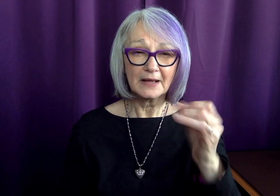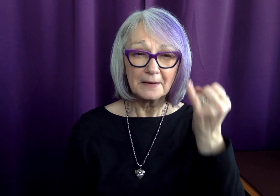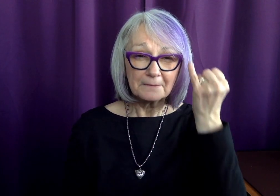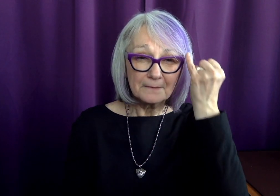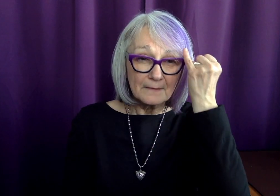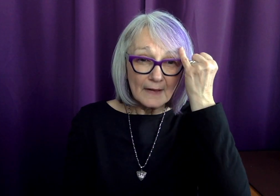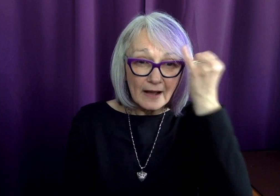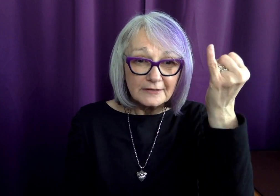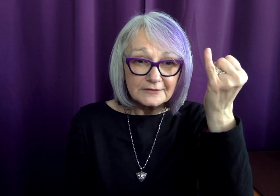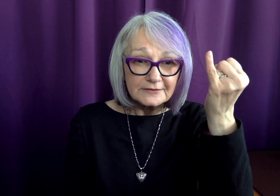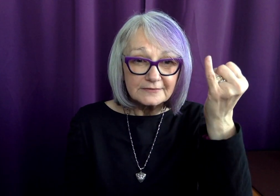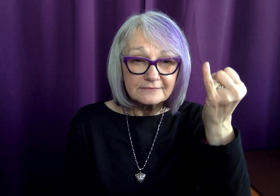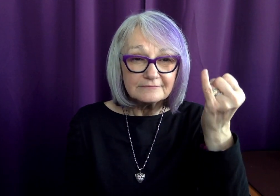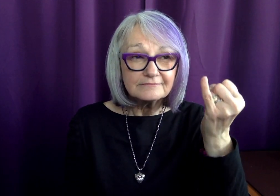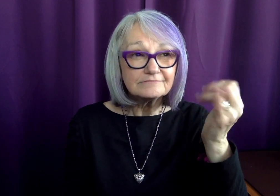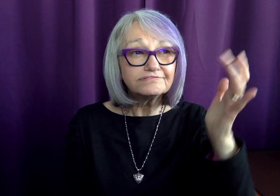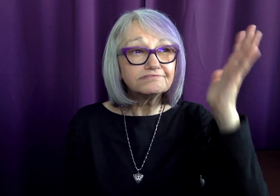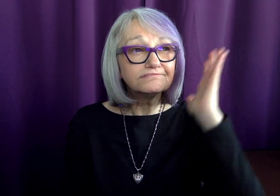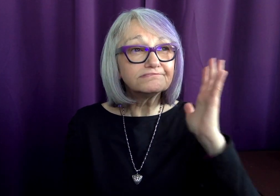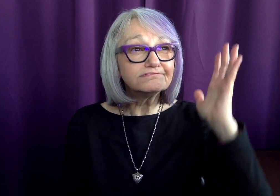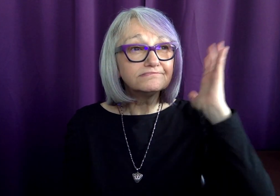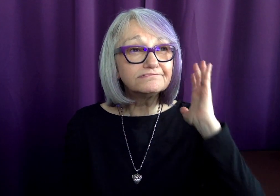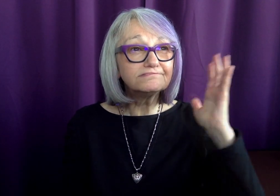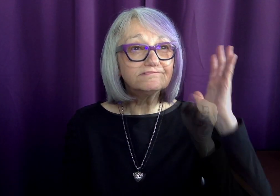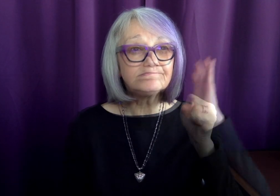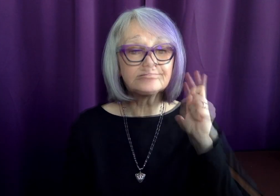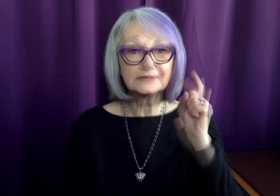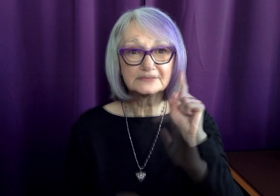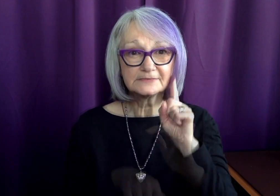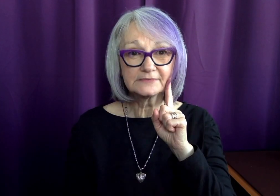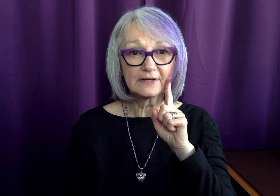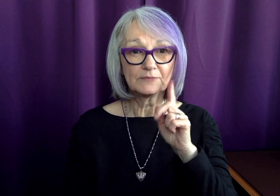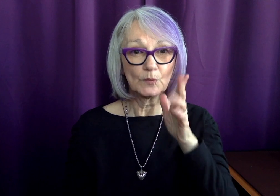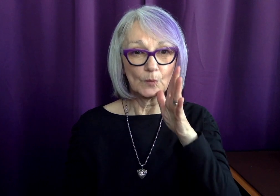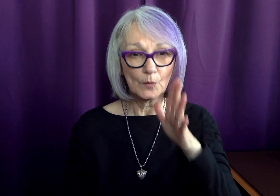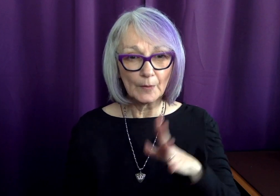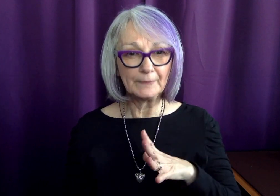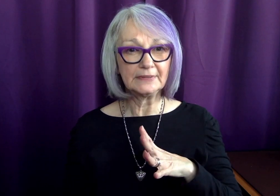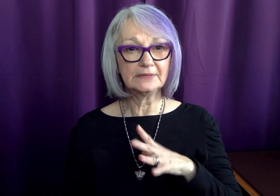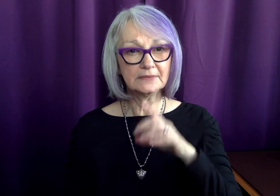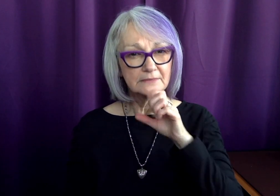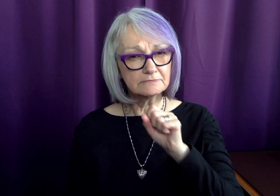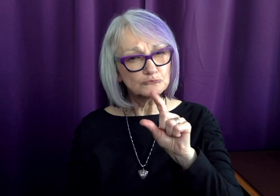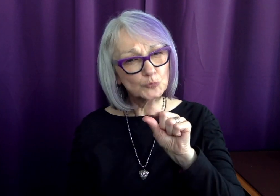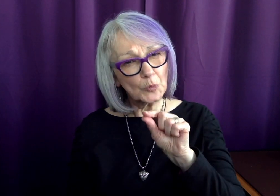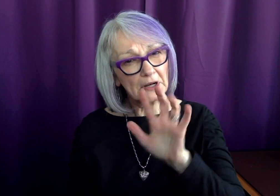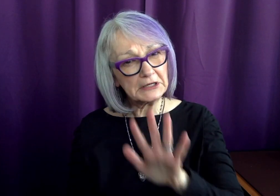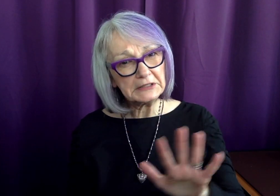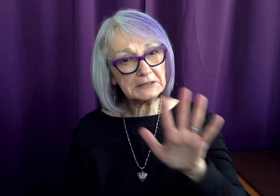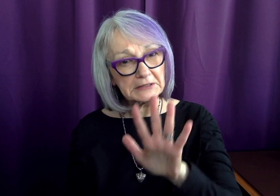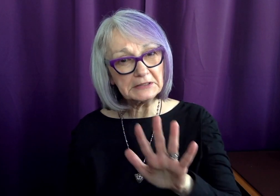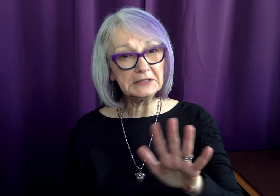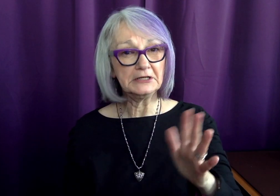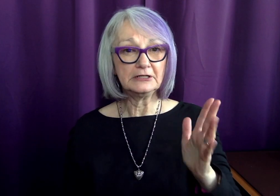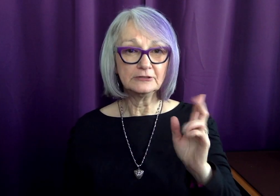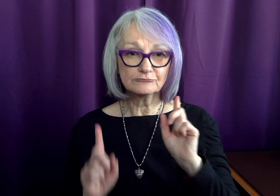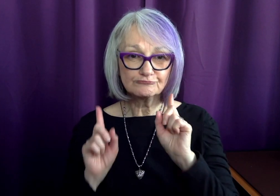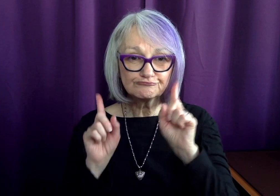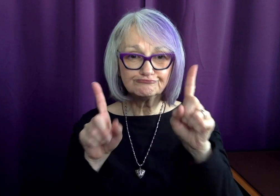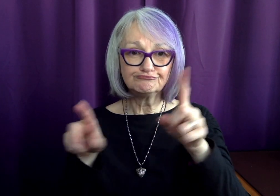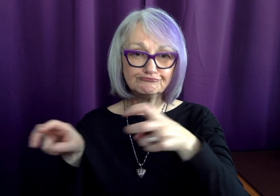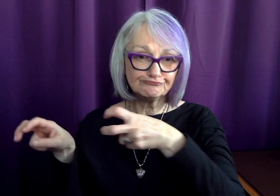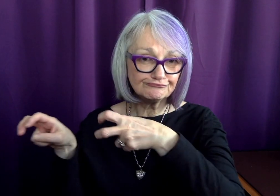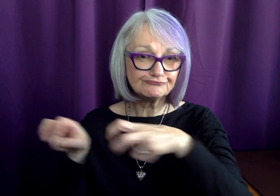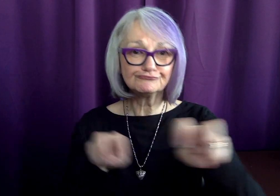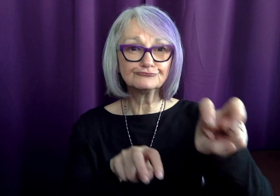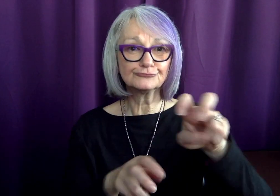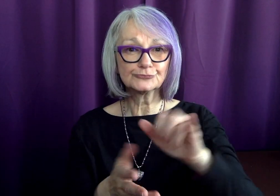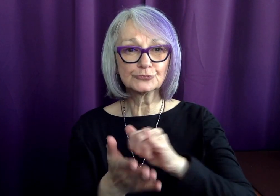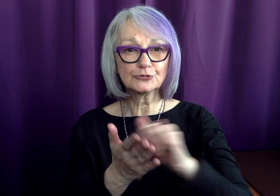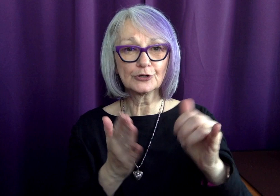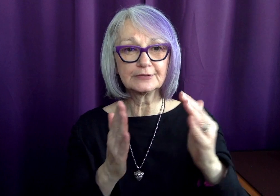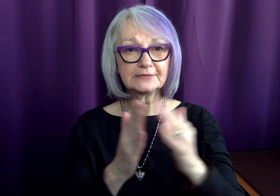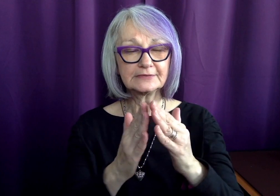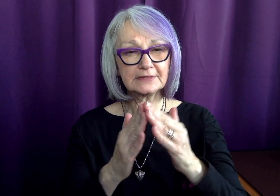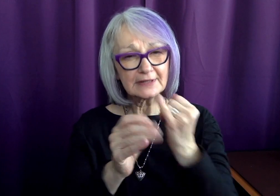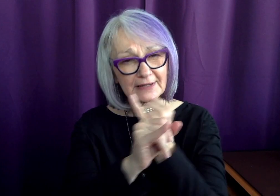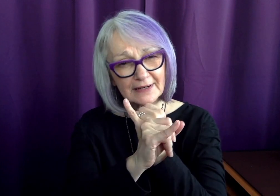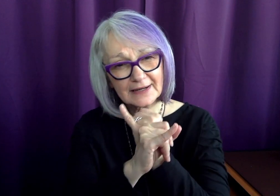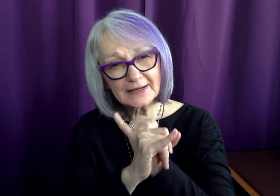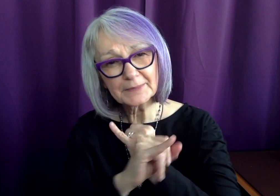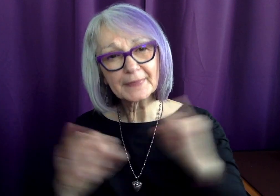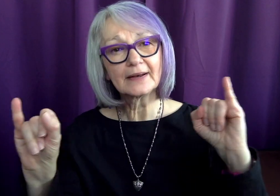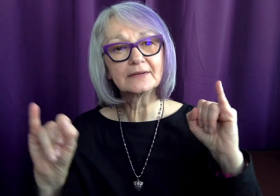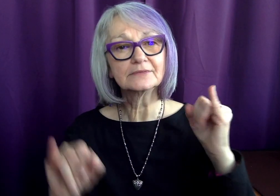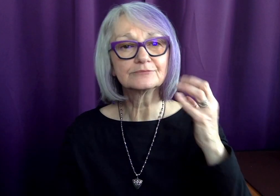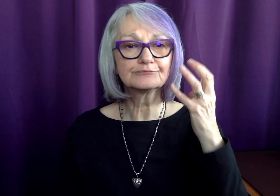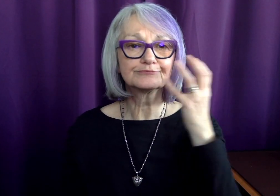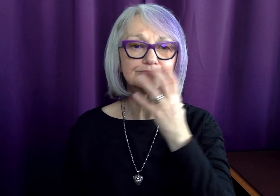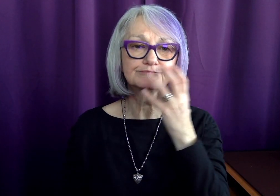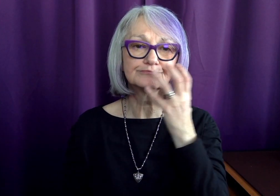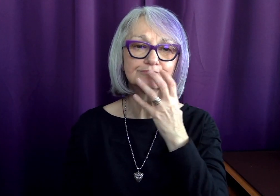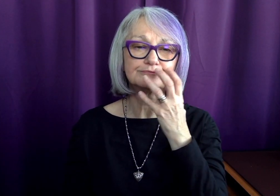Imagine, long ago a young Deaf woman moving to NYC alone! She had to be amazingly independent!